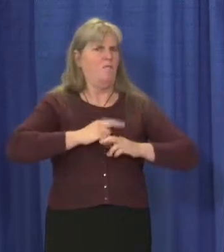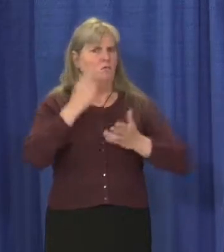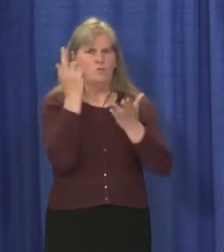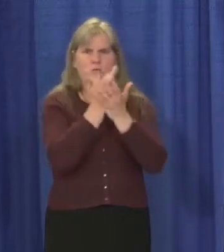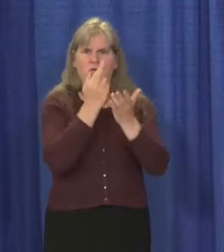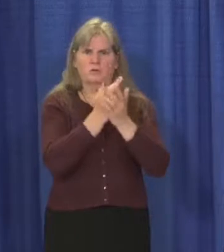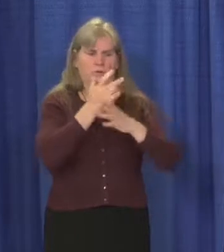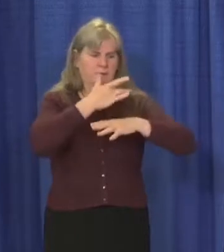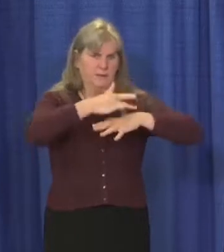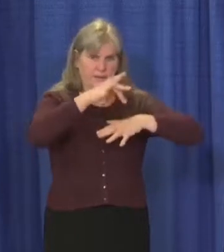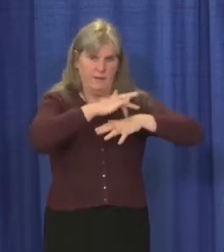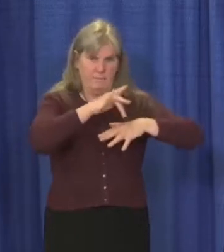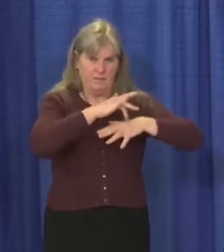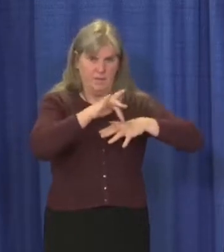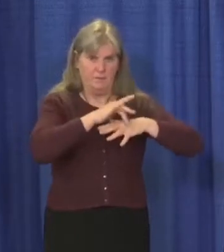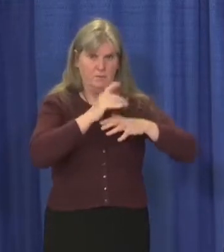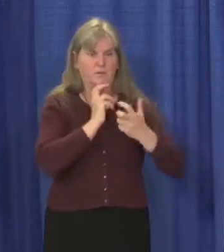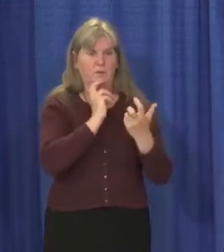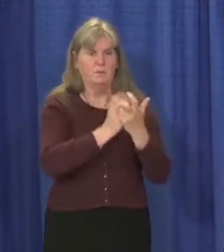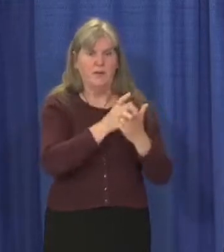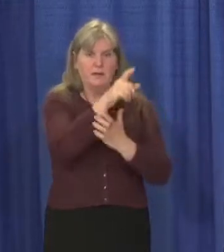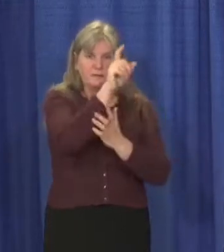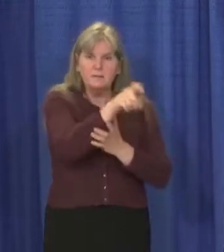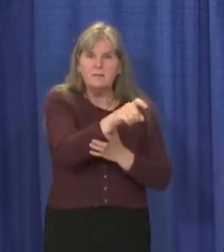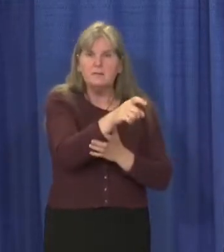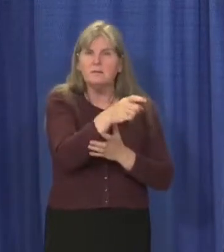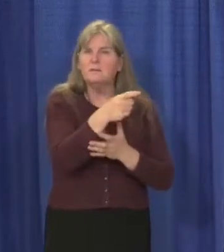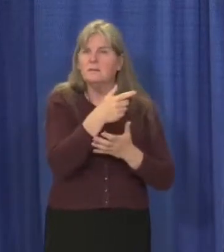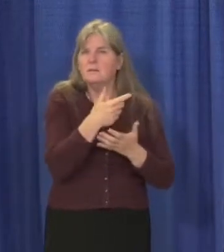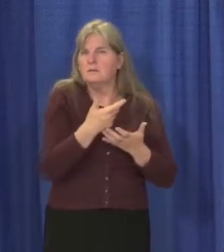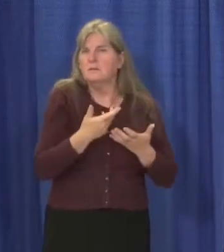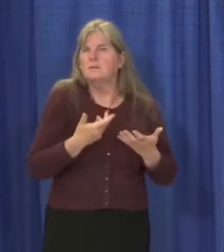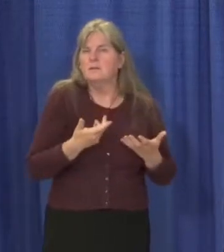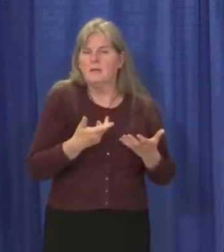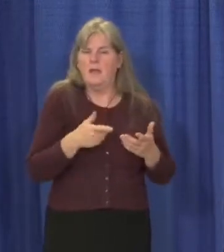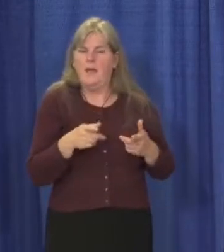place and we feel confident that we are confident to handle the